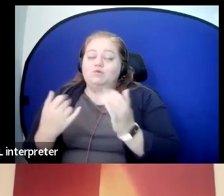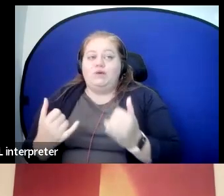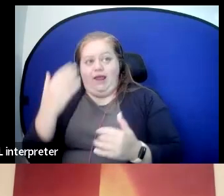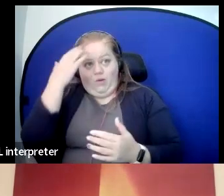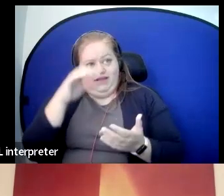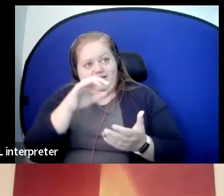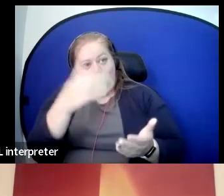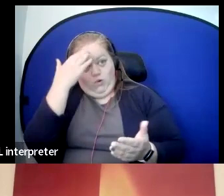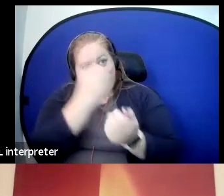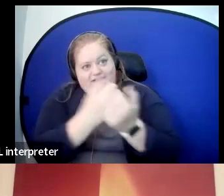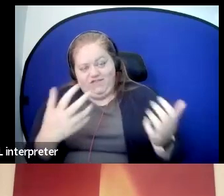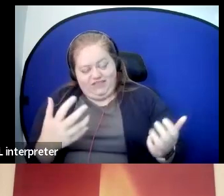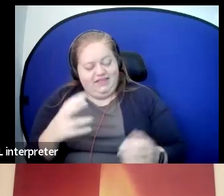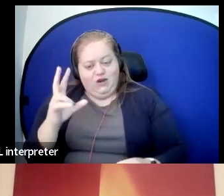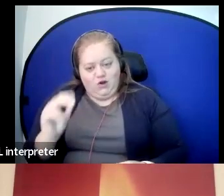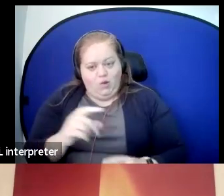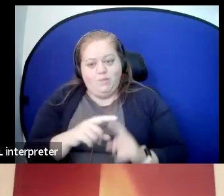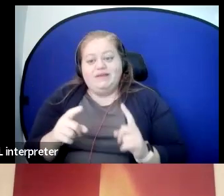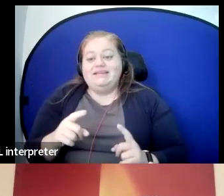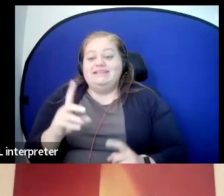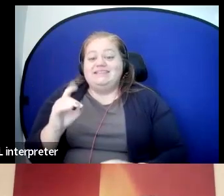No, I want to know, did you grab them,